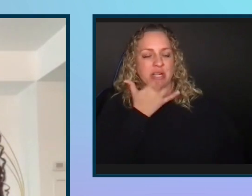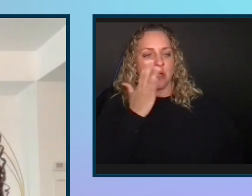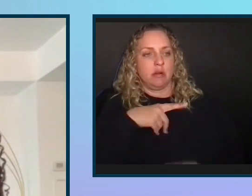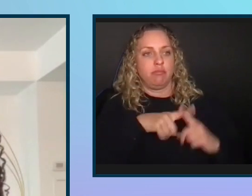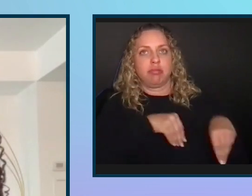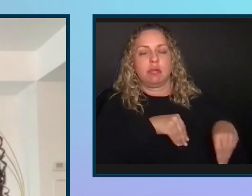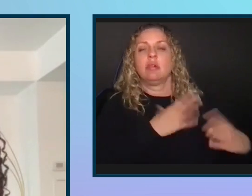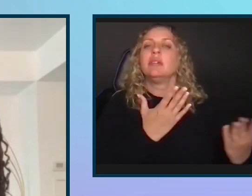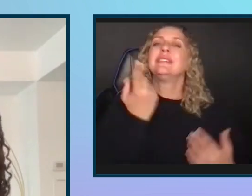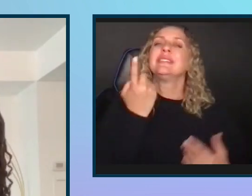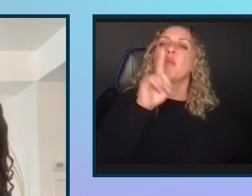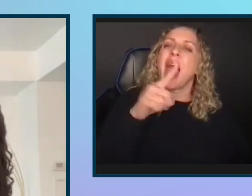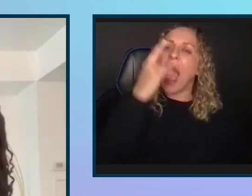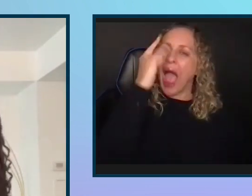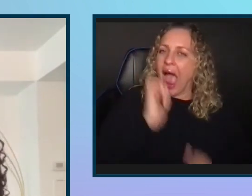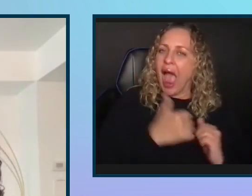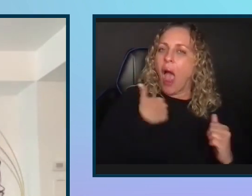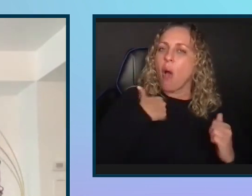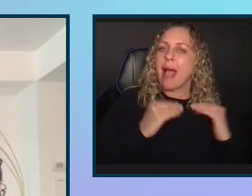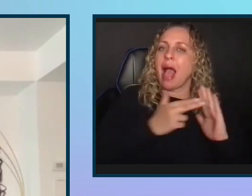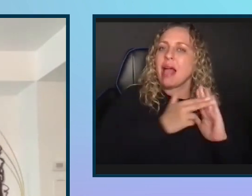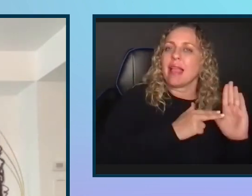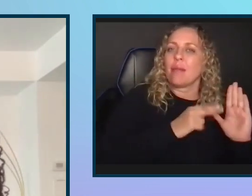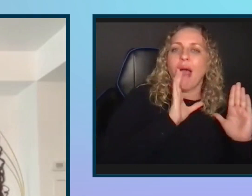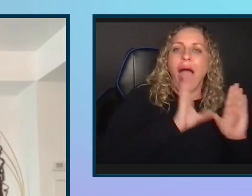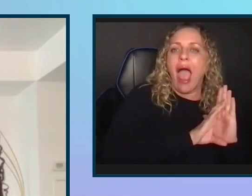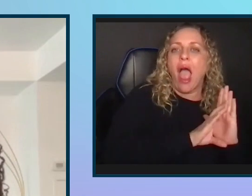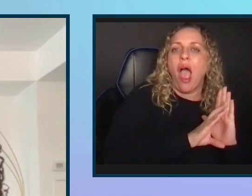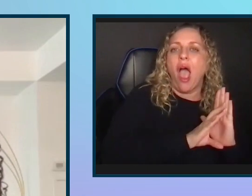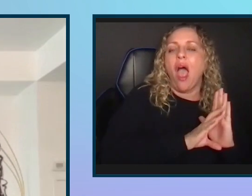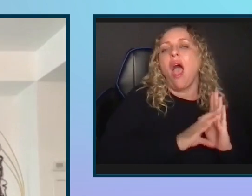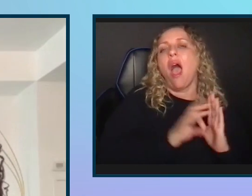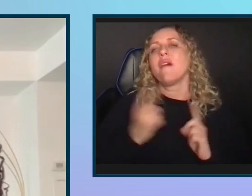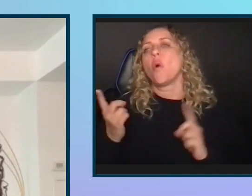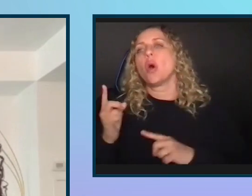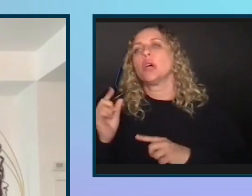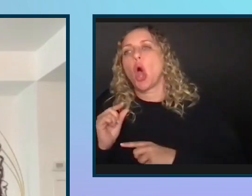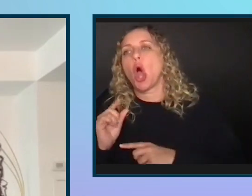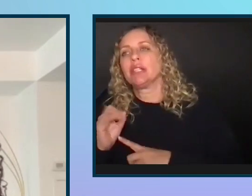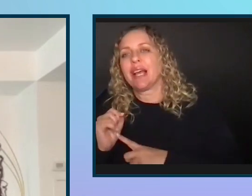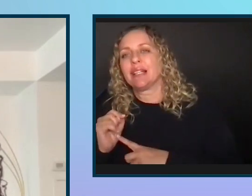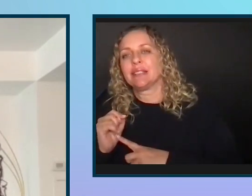that labeling icons versus avoiding small text, right? Because by putting it next to that icon,